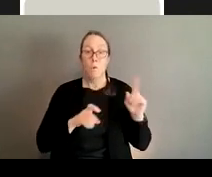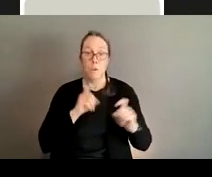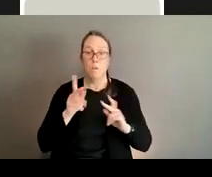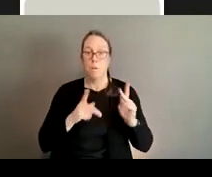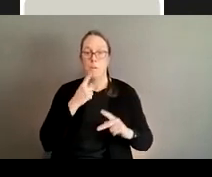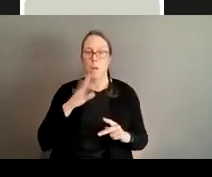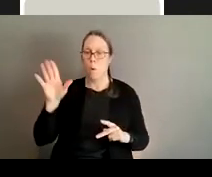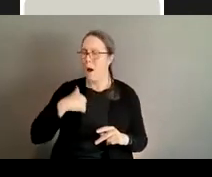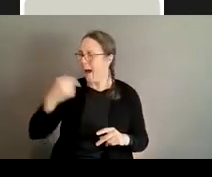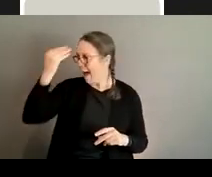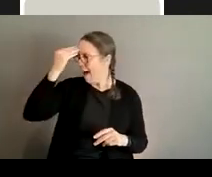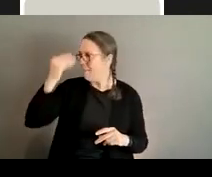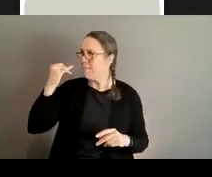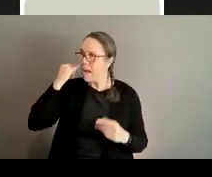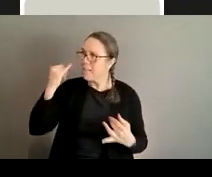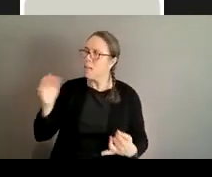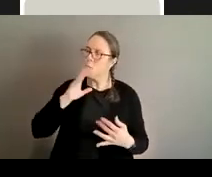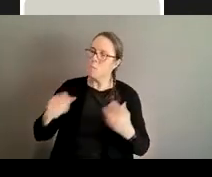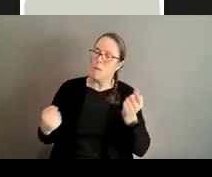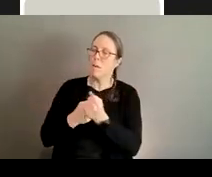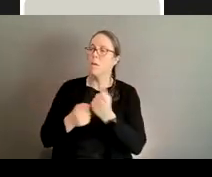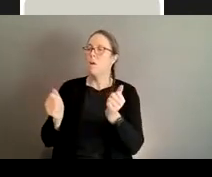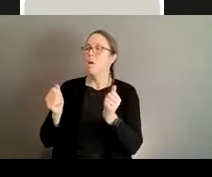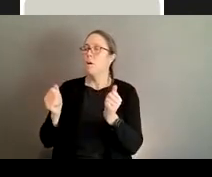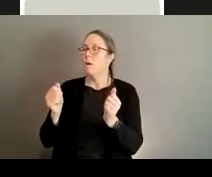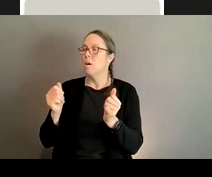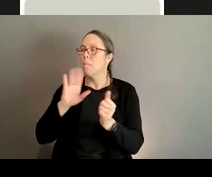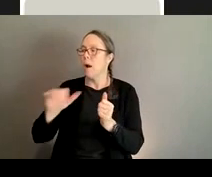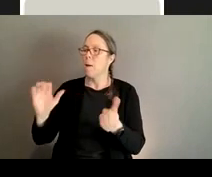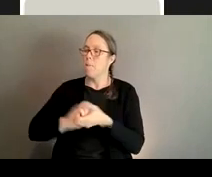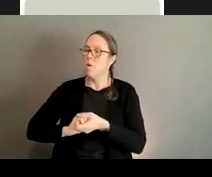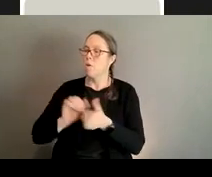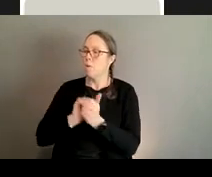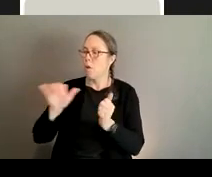would be strengthened by partnering with someone else in a similar situation. Is there a good